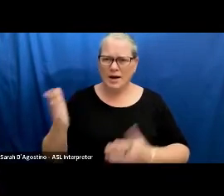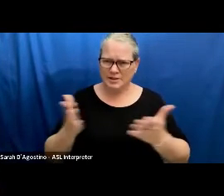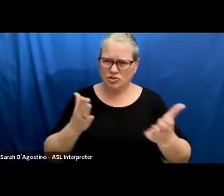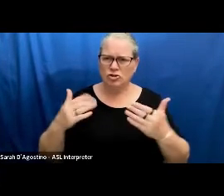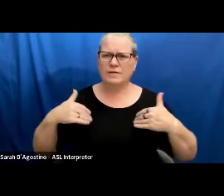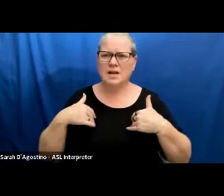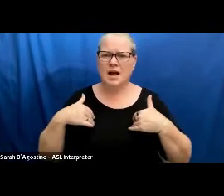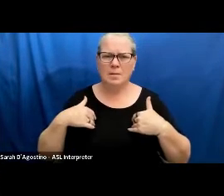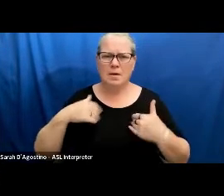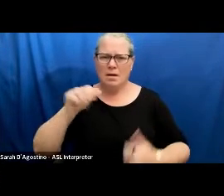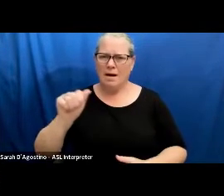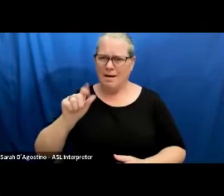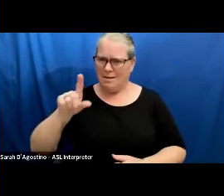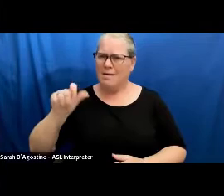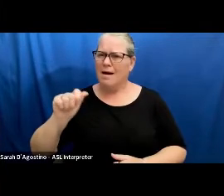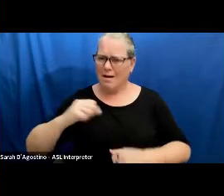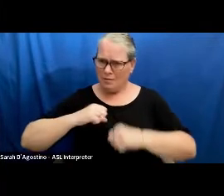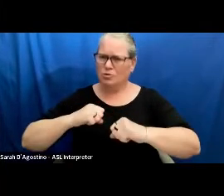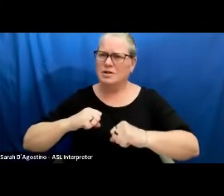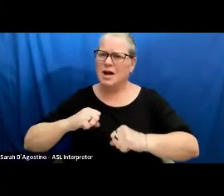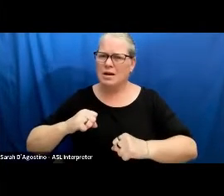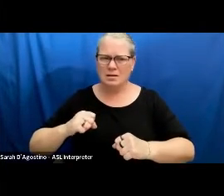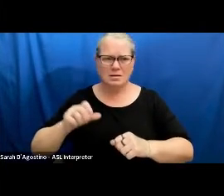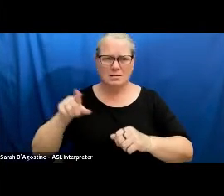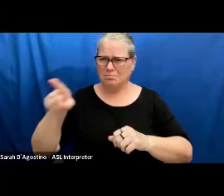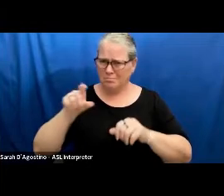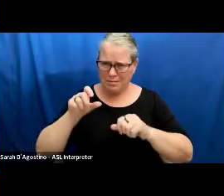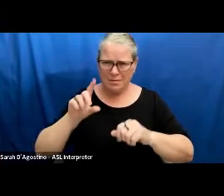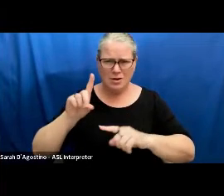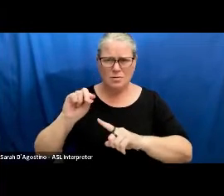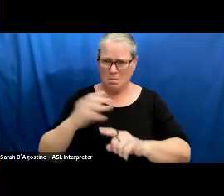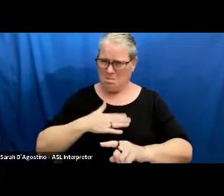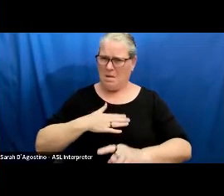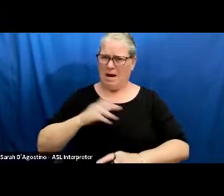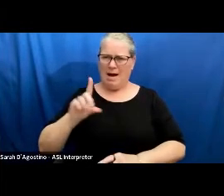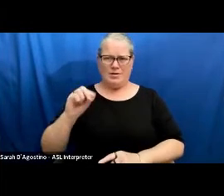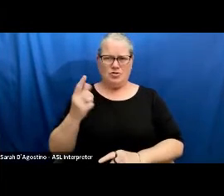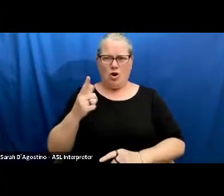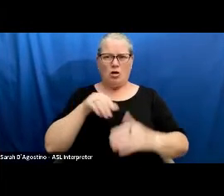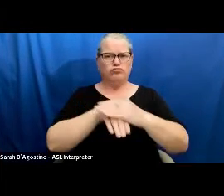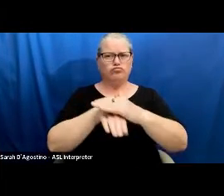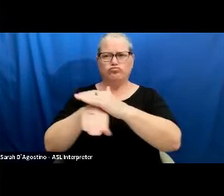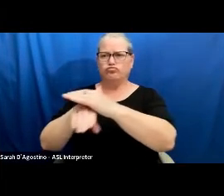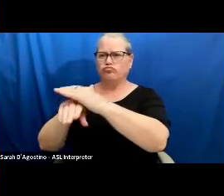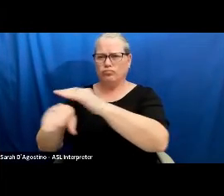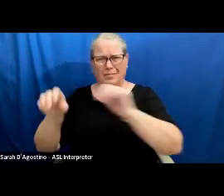he can go anywhere and i think more people need better information poll workers should know